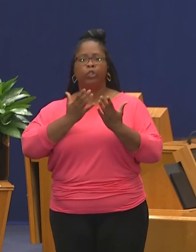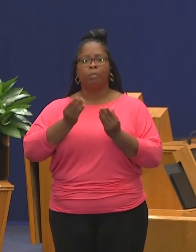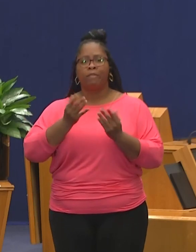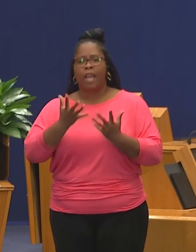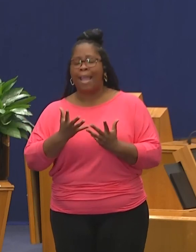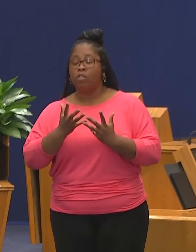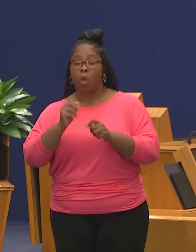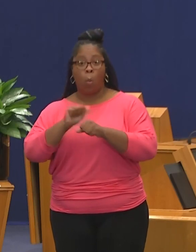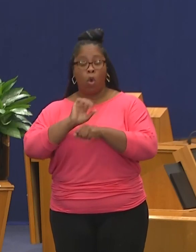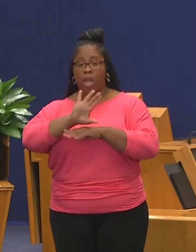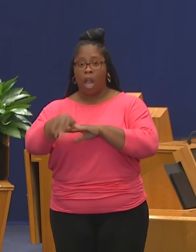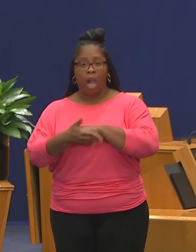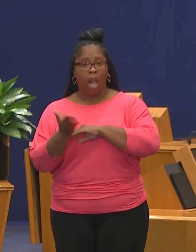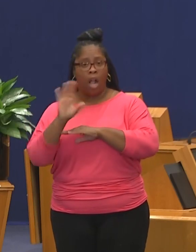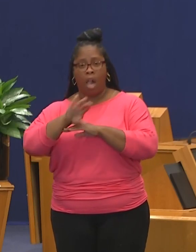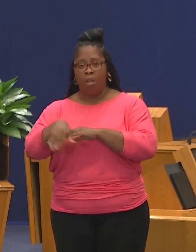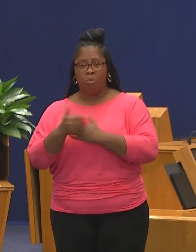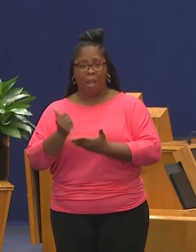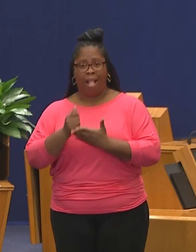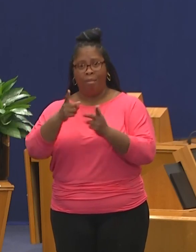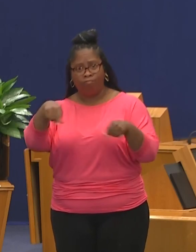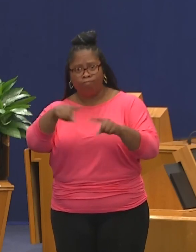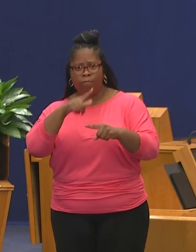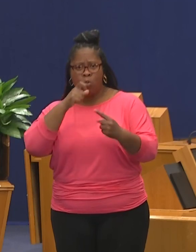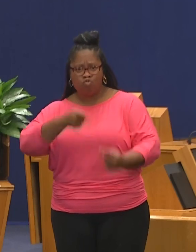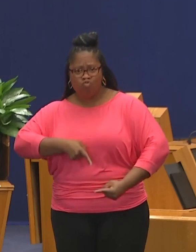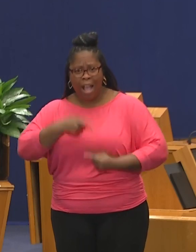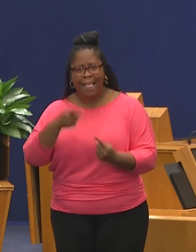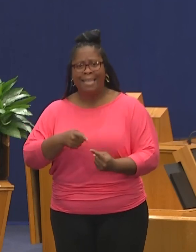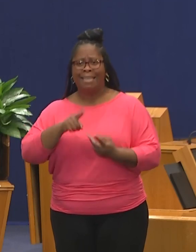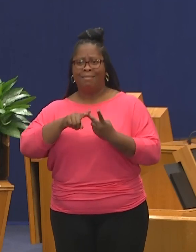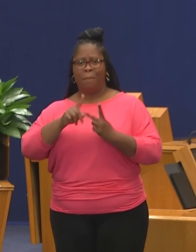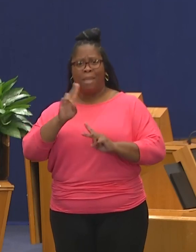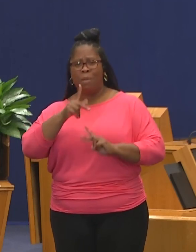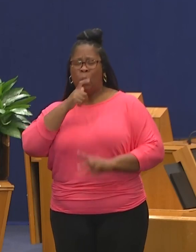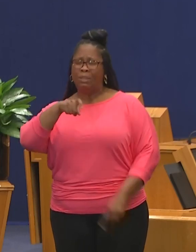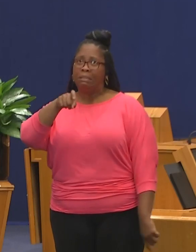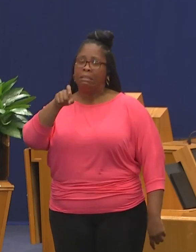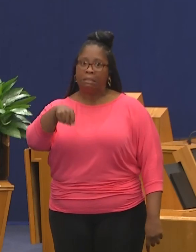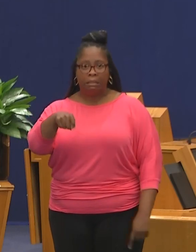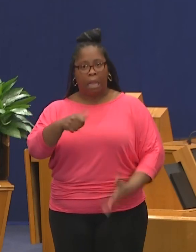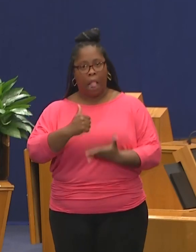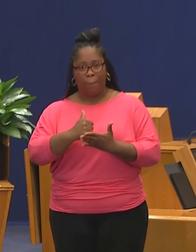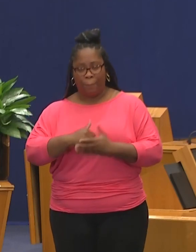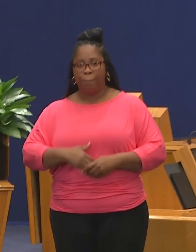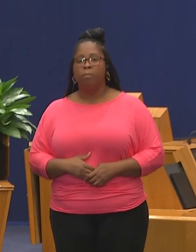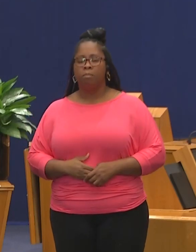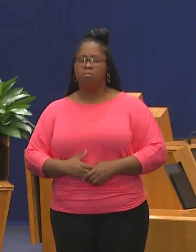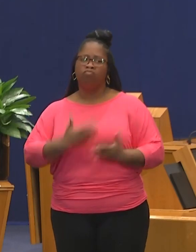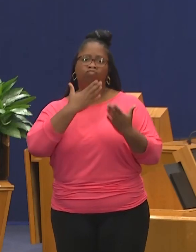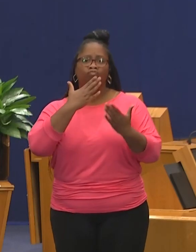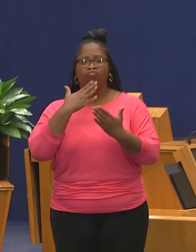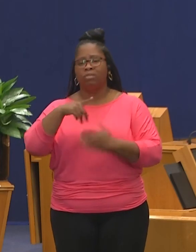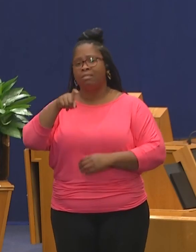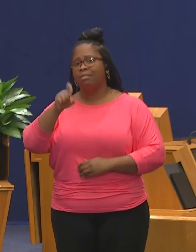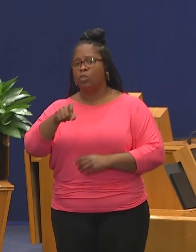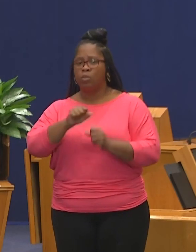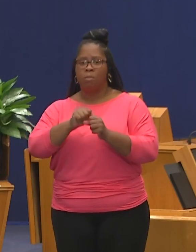AND SERVICE PROVIDERS ARE WORKING AROUND THE CLOCK TO HELP THOSE STRUGGLING AND THOSE MOST IN NEED.